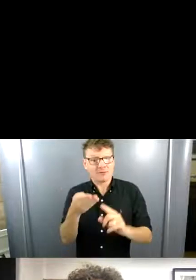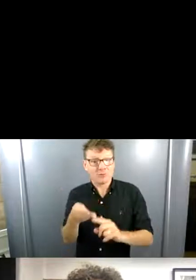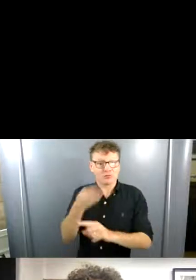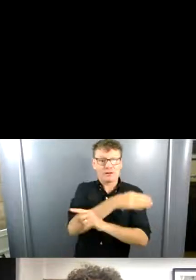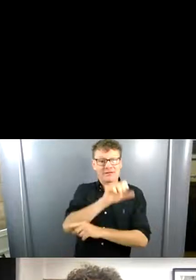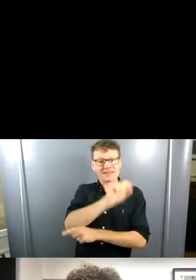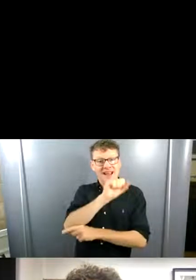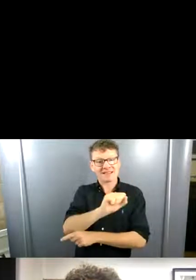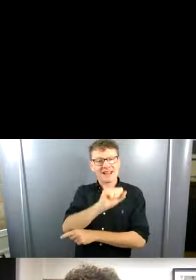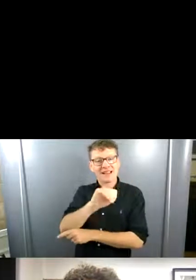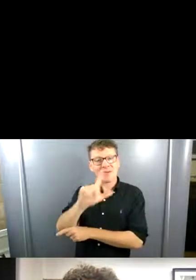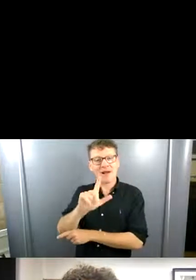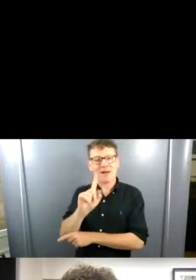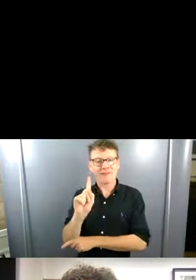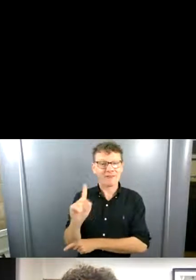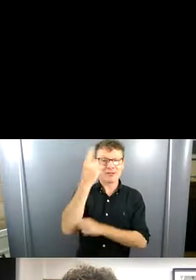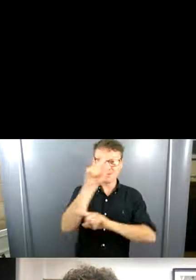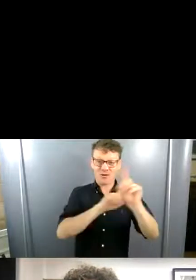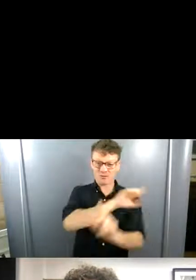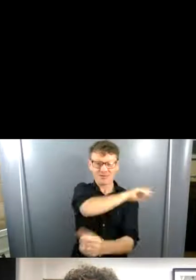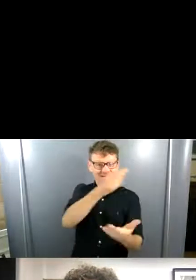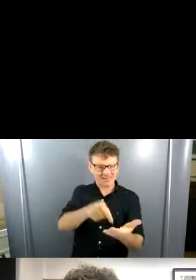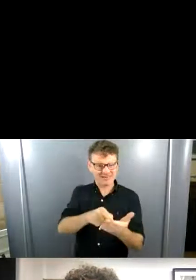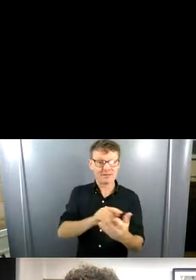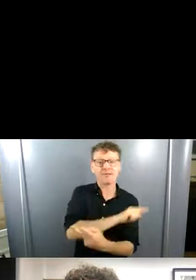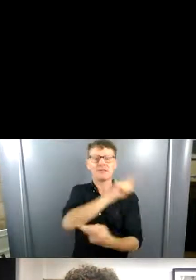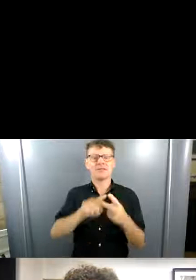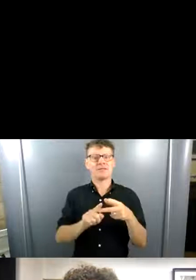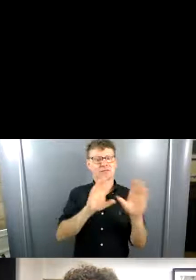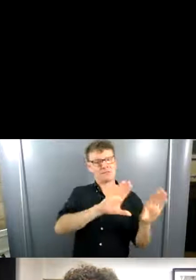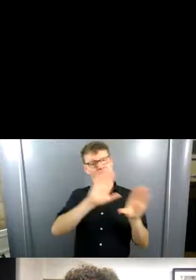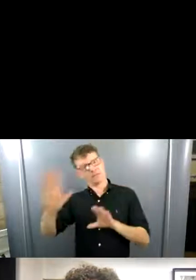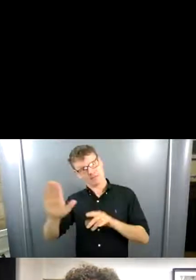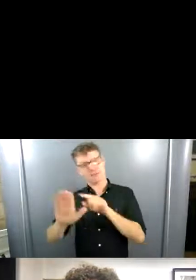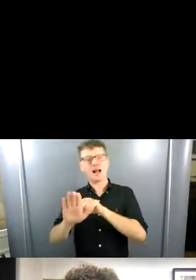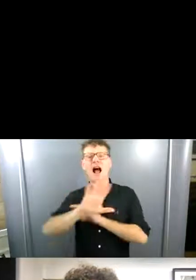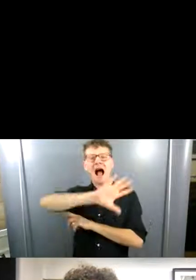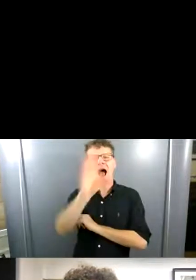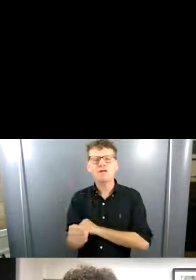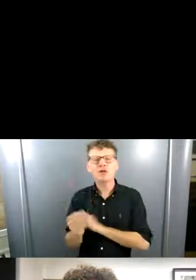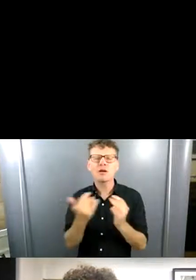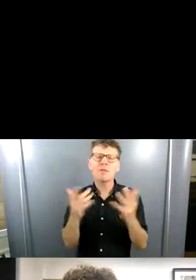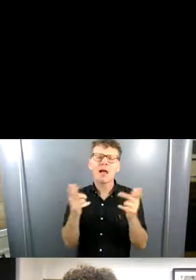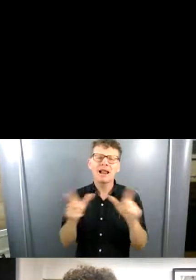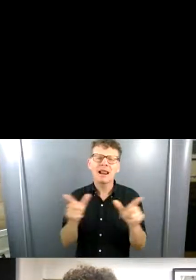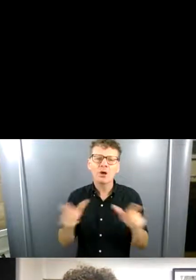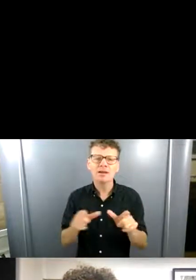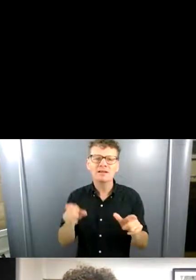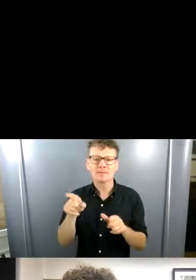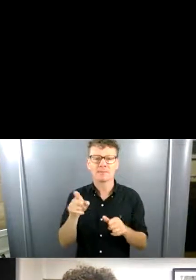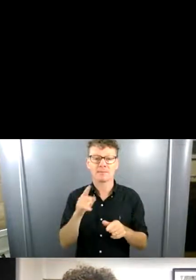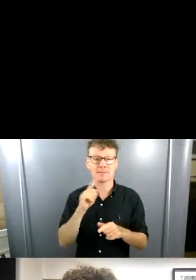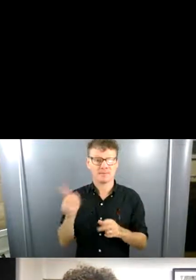and also recent is the african multilingualisms book edited by Pierpaolo Di Carlo and Jeff Good